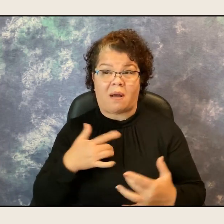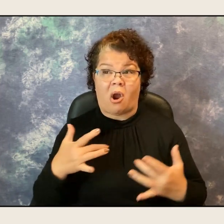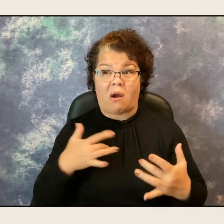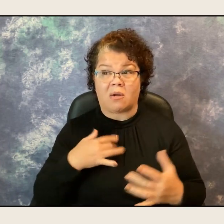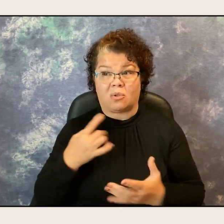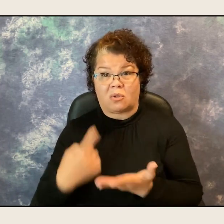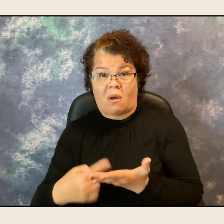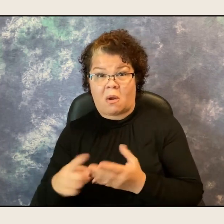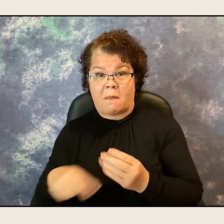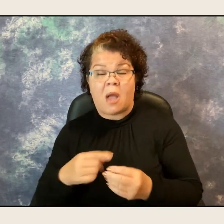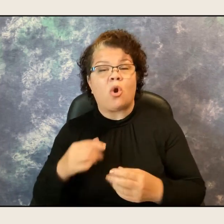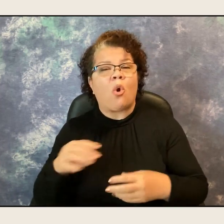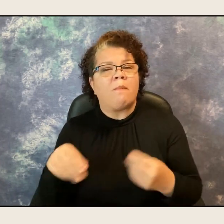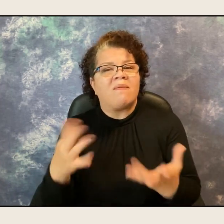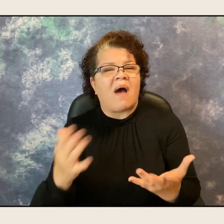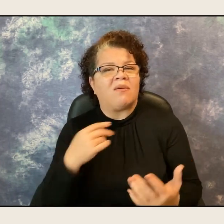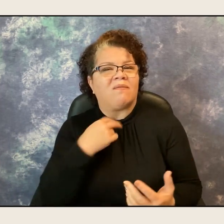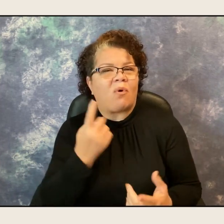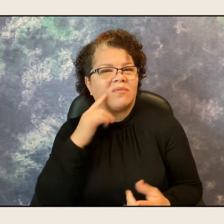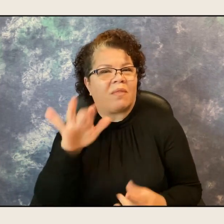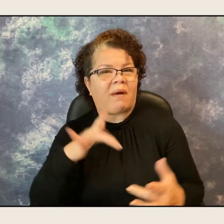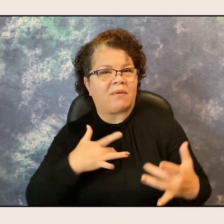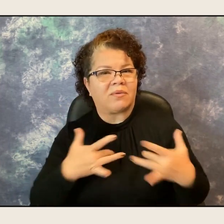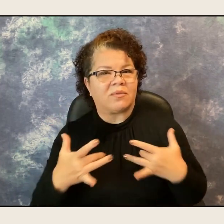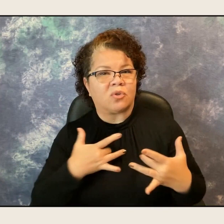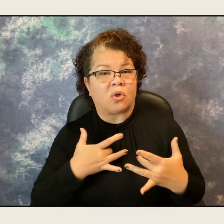And all of this production, I think,